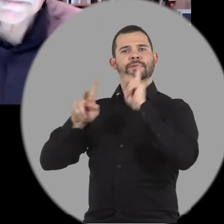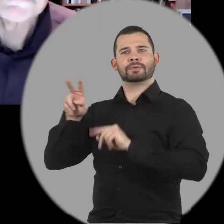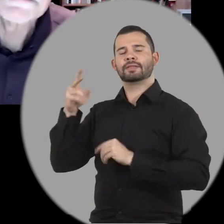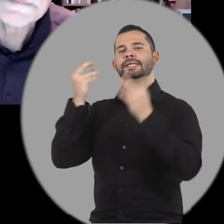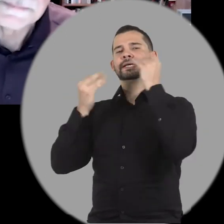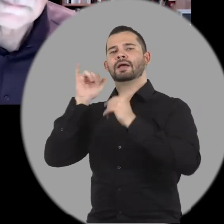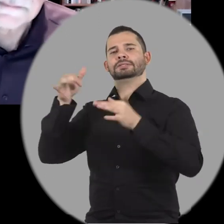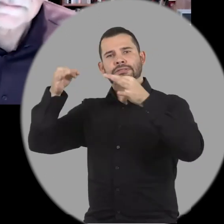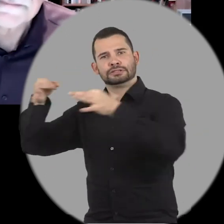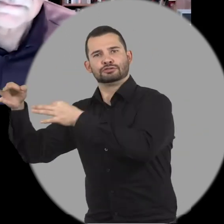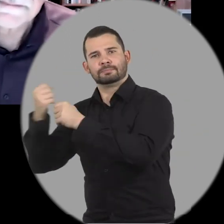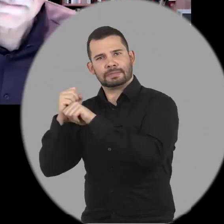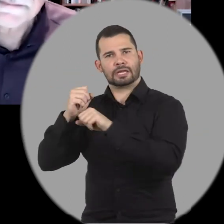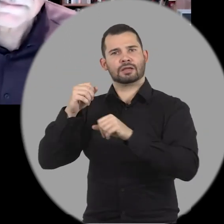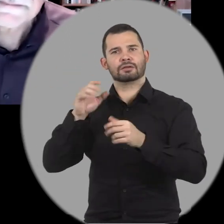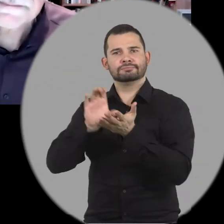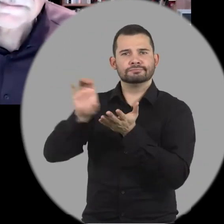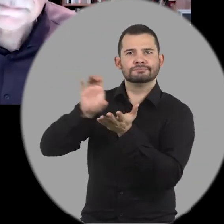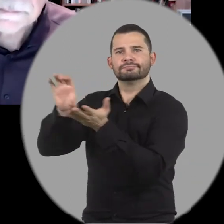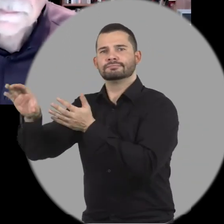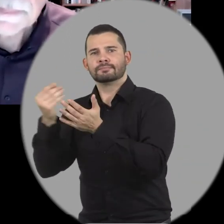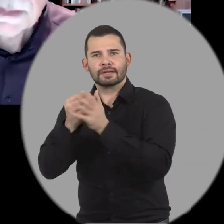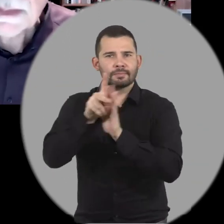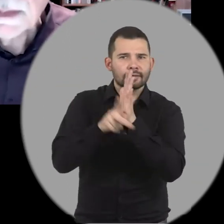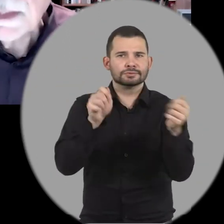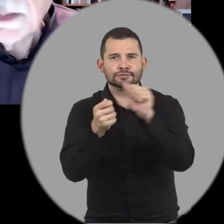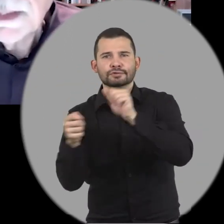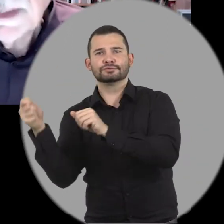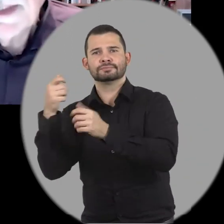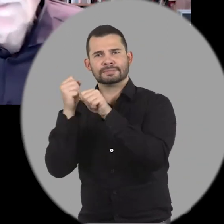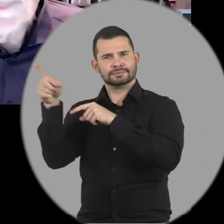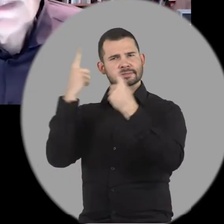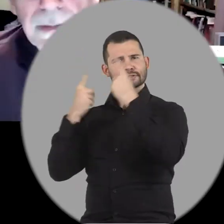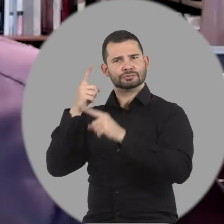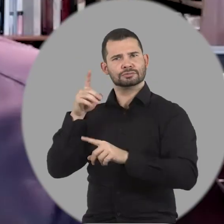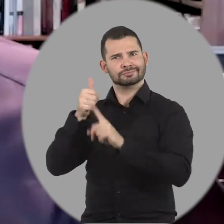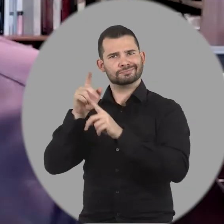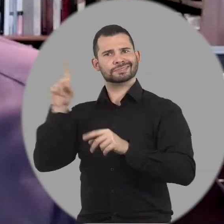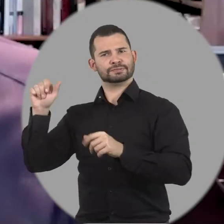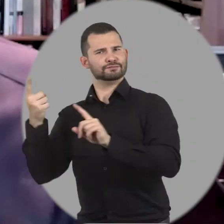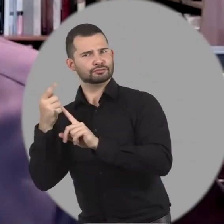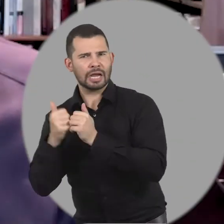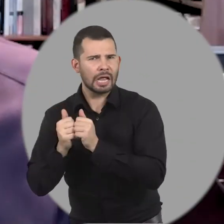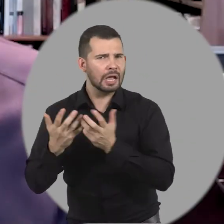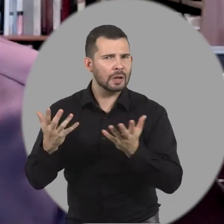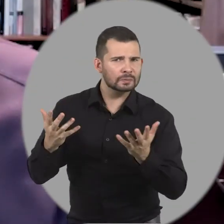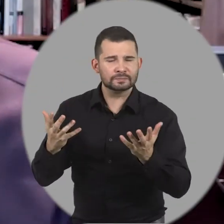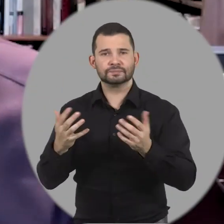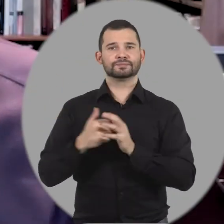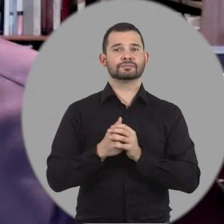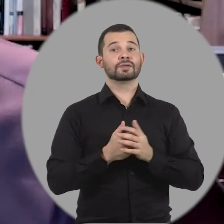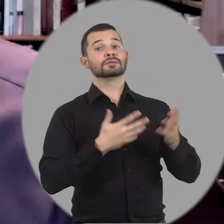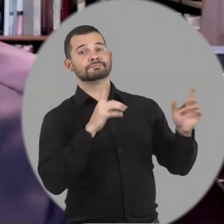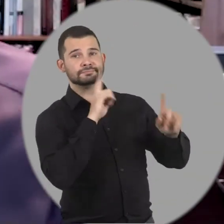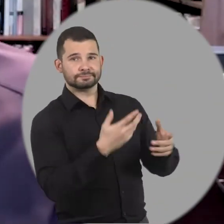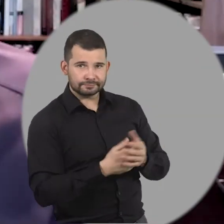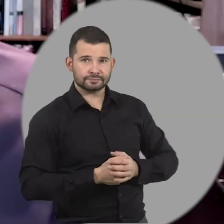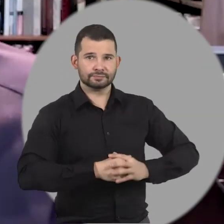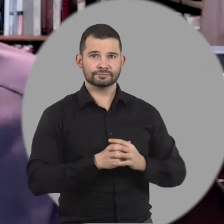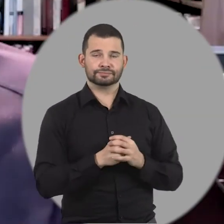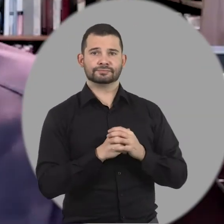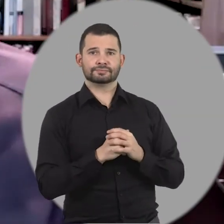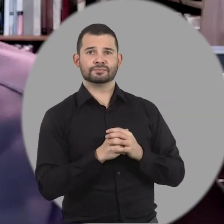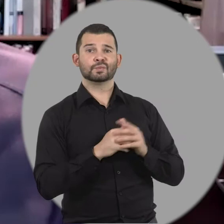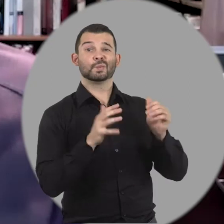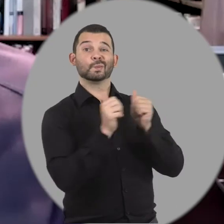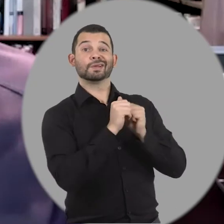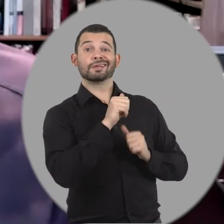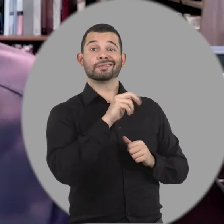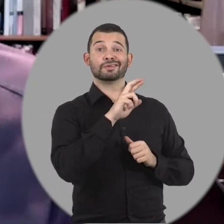decision makers, funders, policymakers? So, I with Rabia Khedr, who runs Deen Community